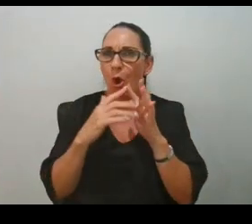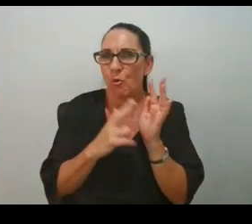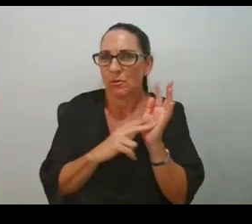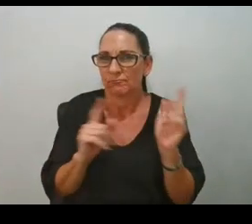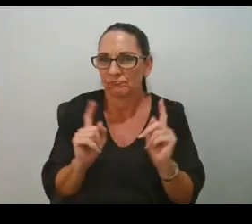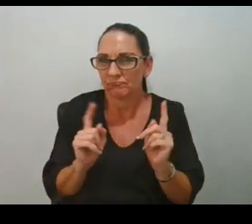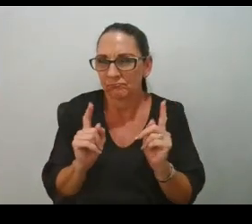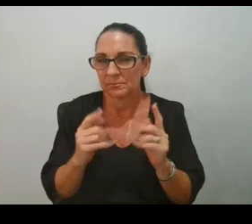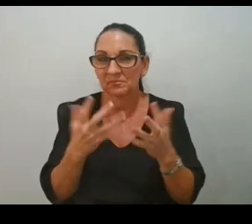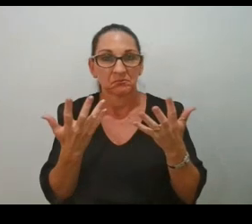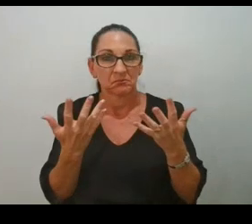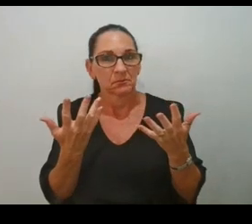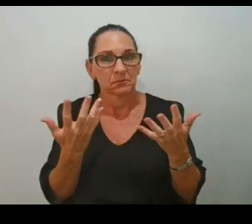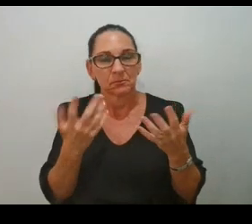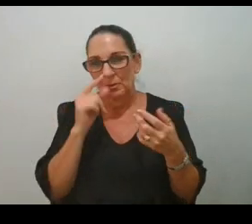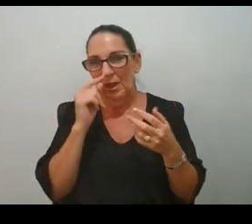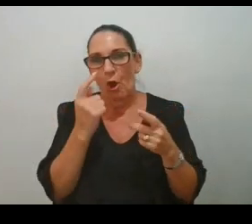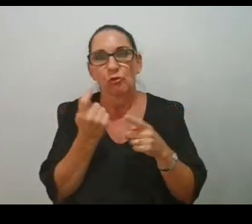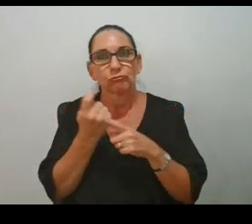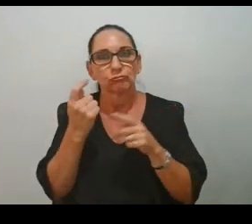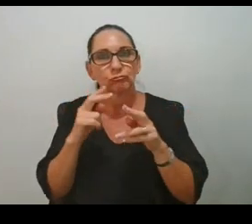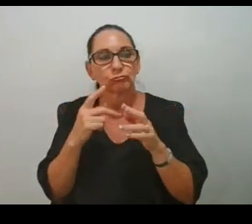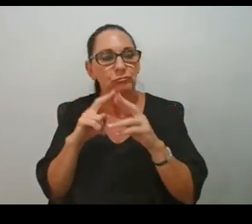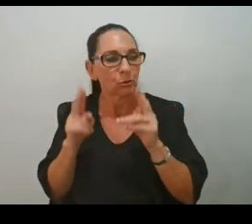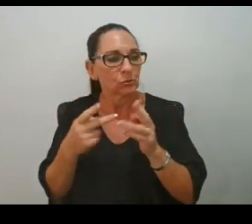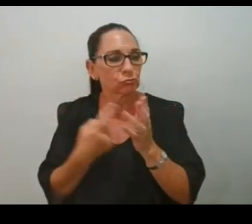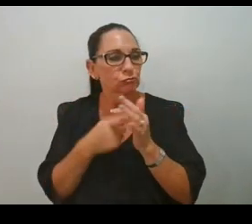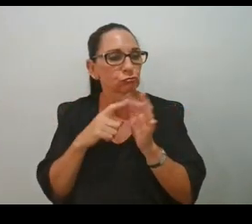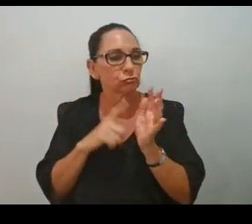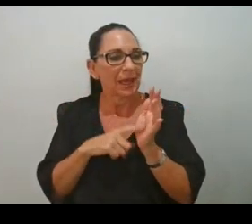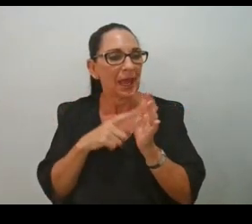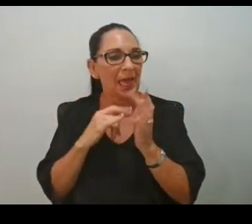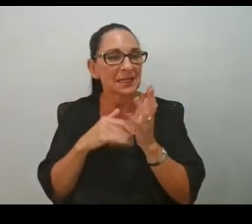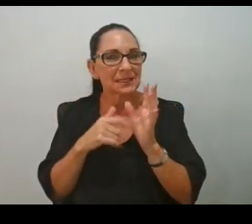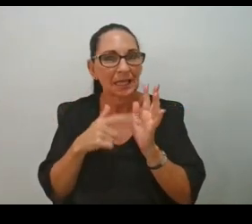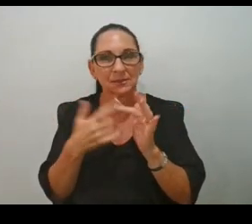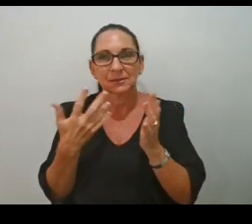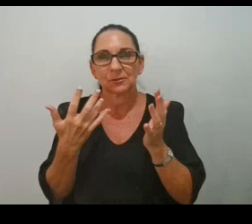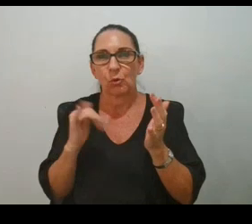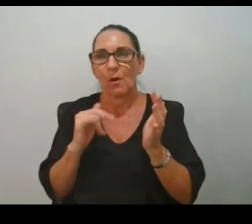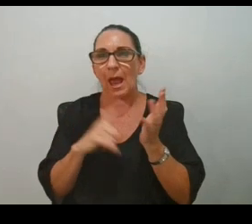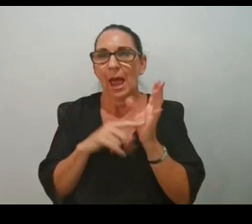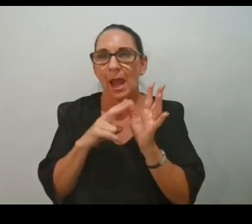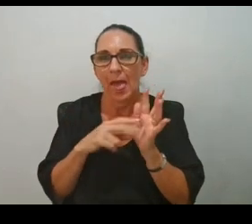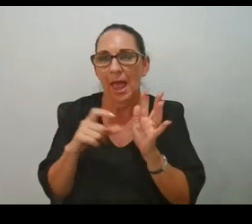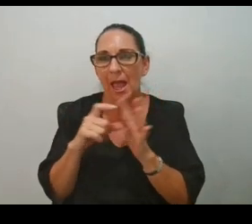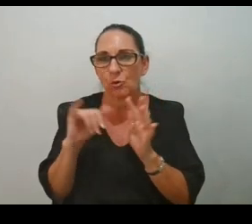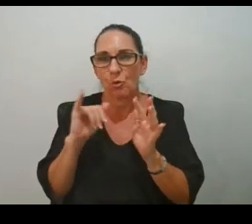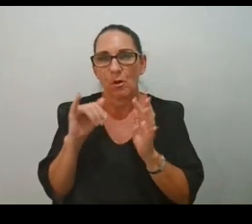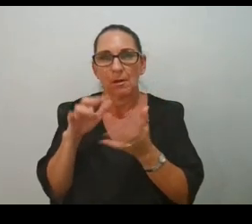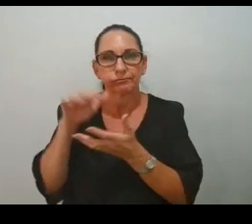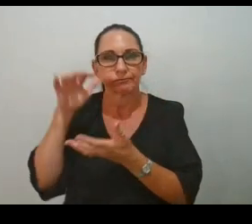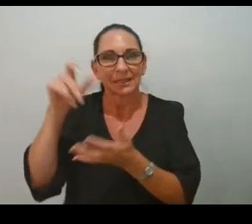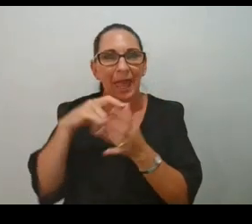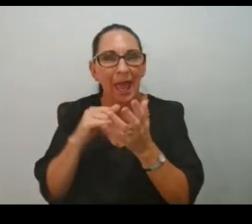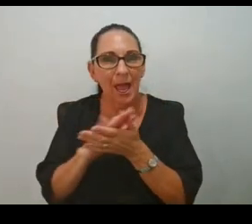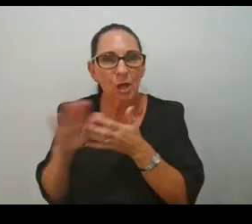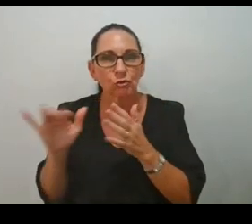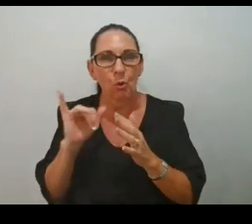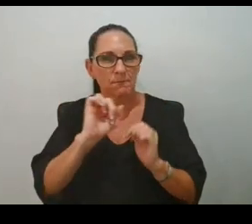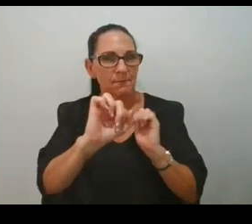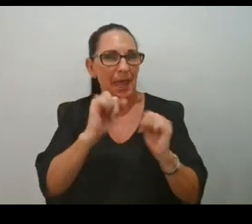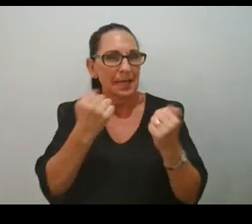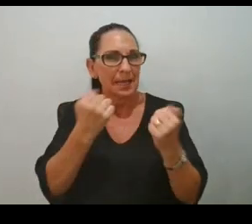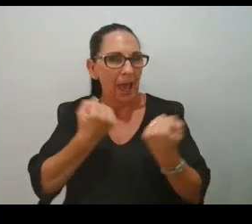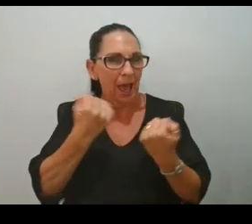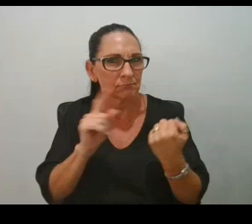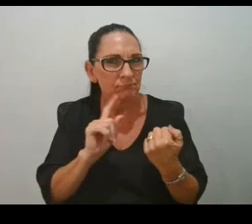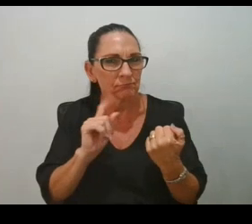that could be any real estate so that's house a house or land um cash any vehicles any shares and